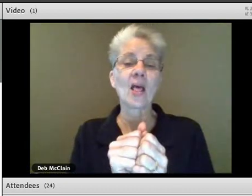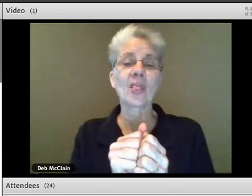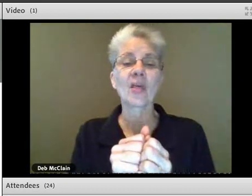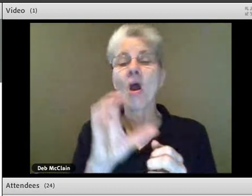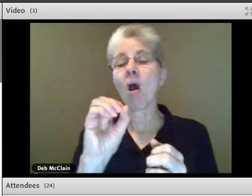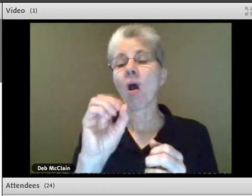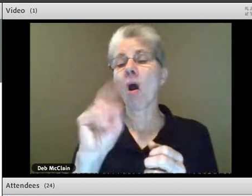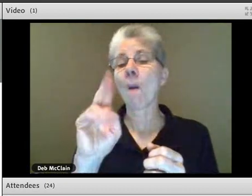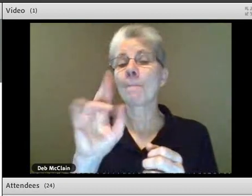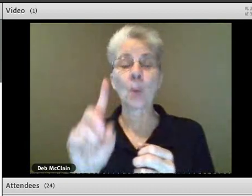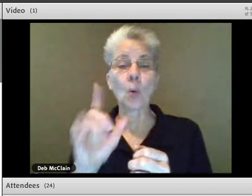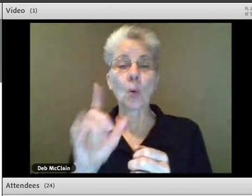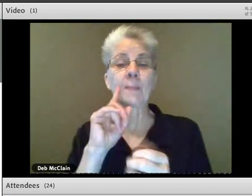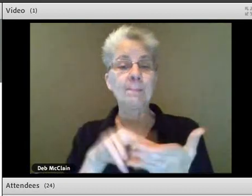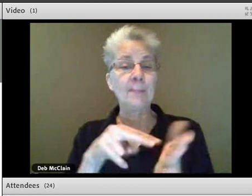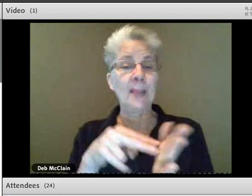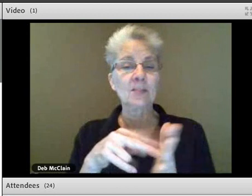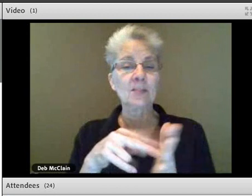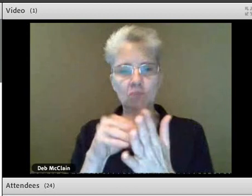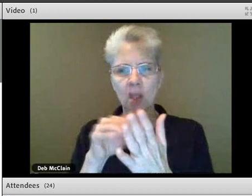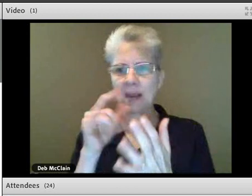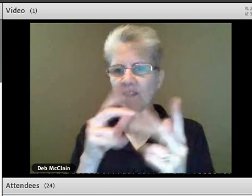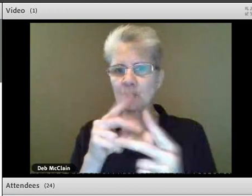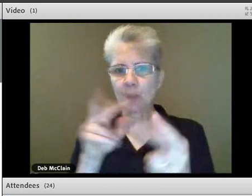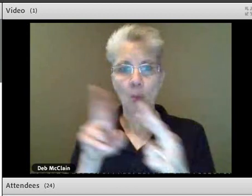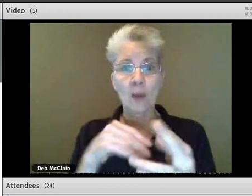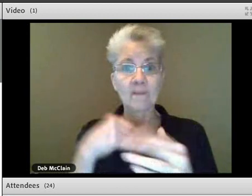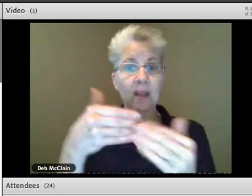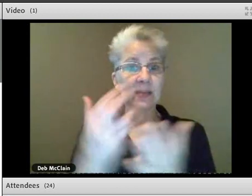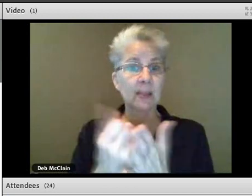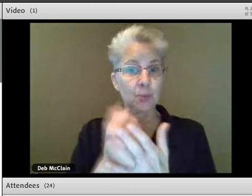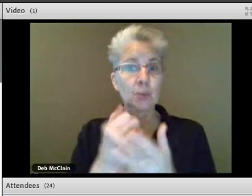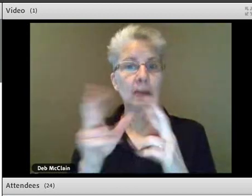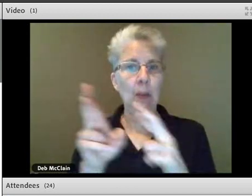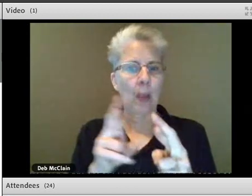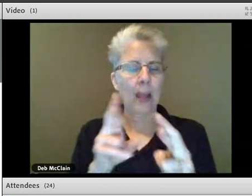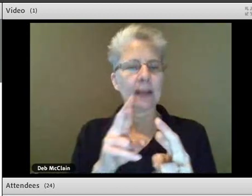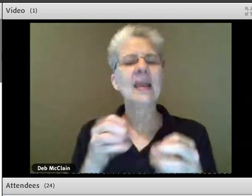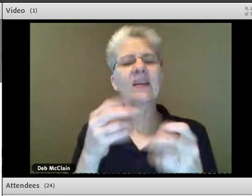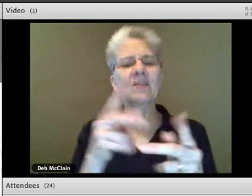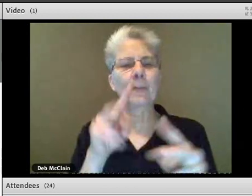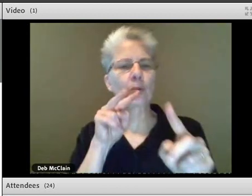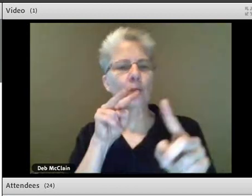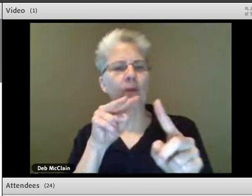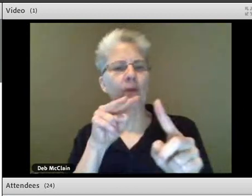because now you have all these people in the pipeline ready for the next opportunity, and it gives people something to look forward to.